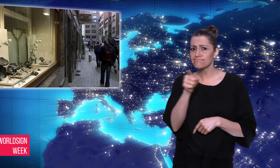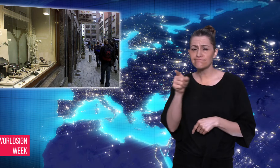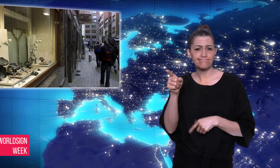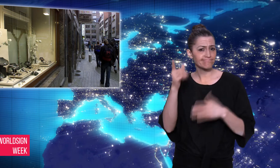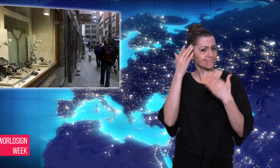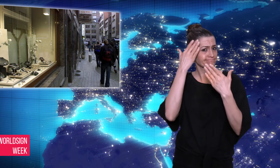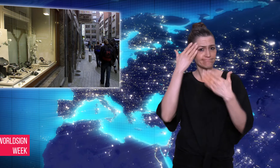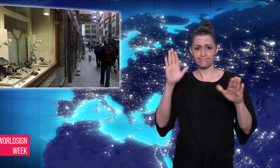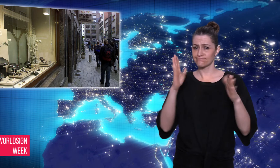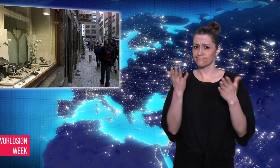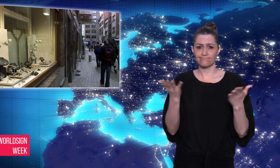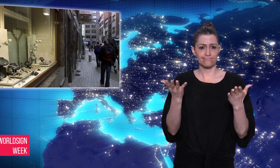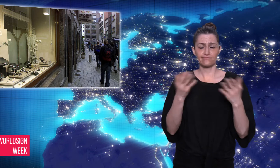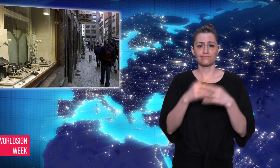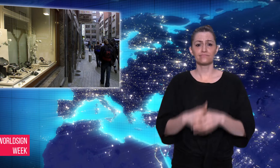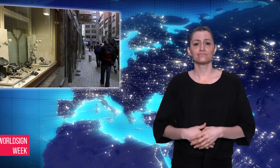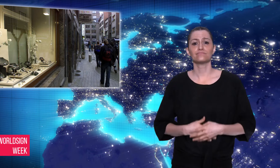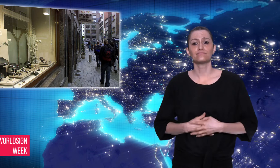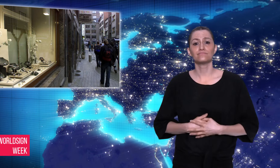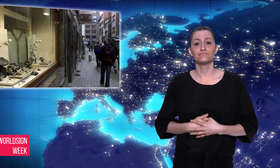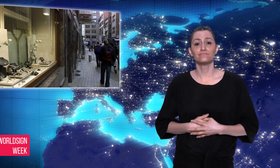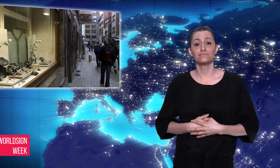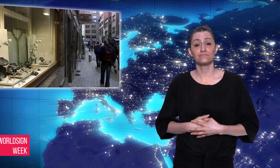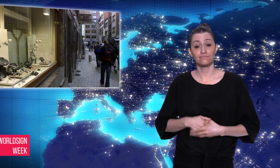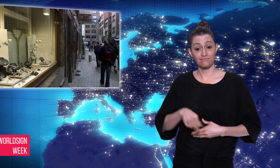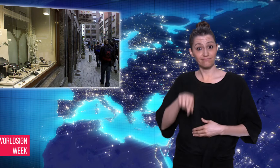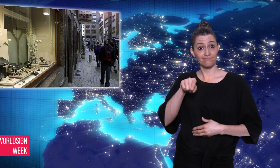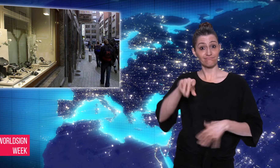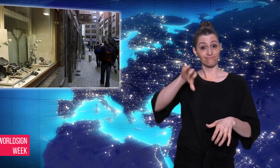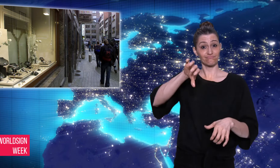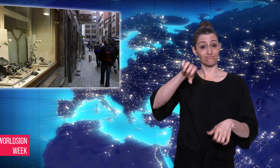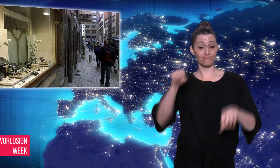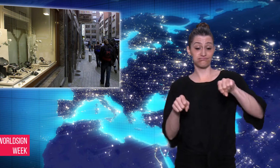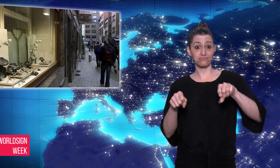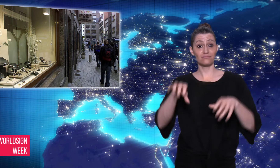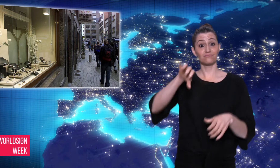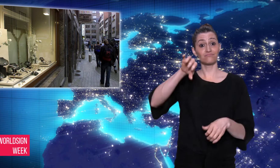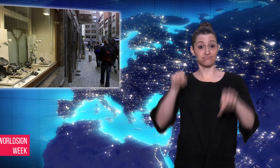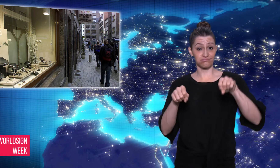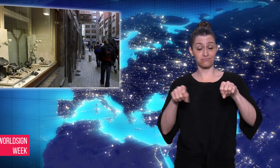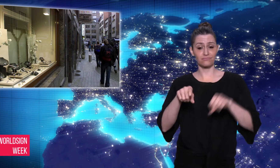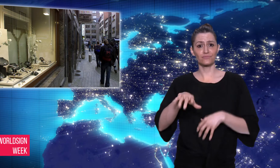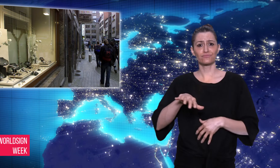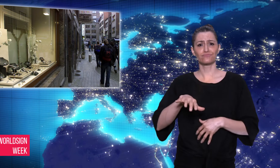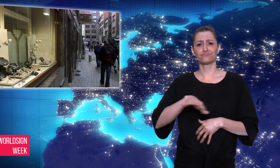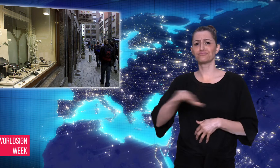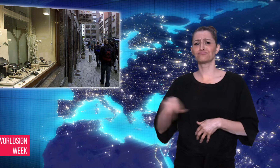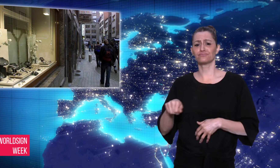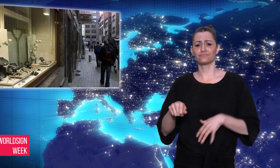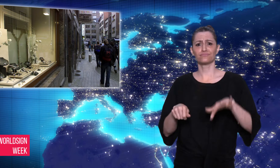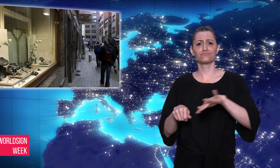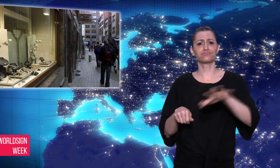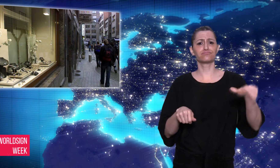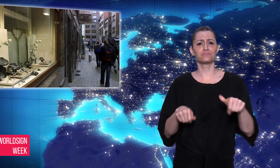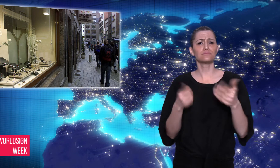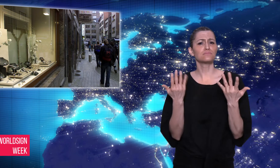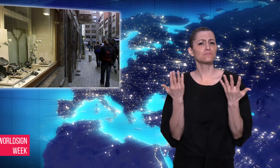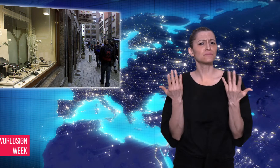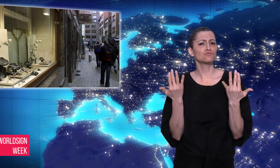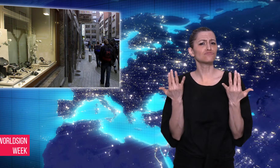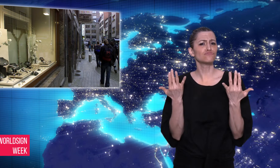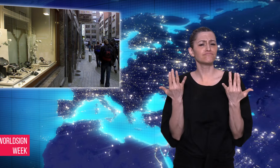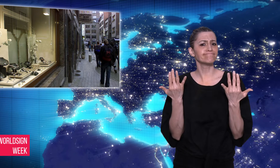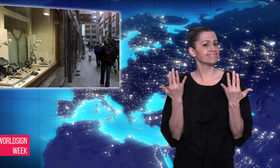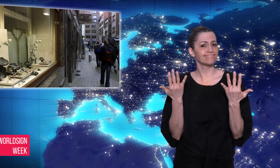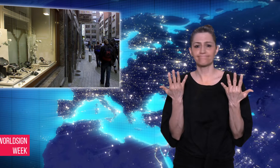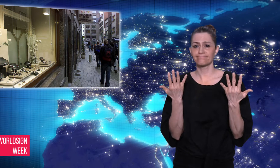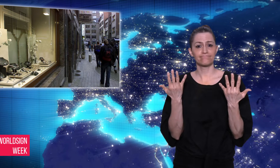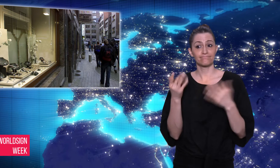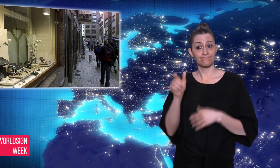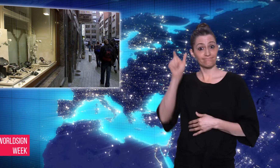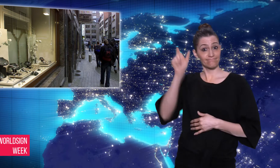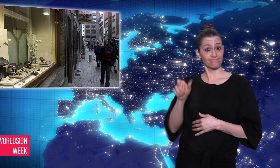any suspects. The bank has not disclosed how